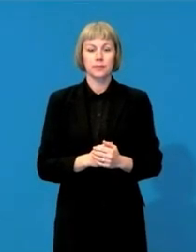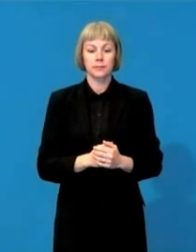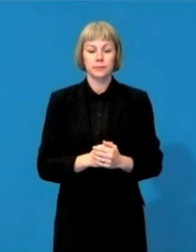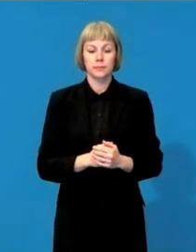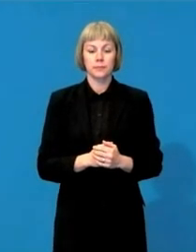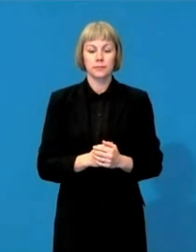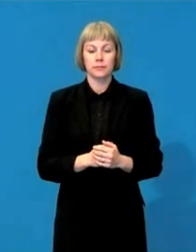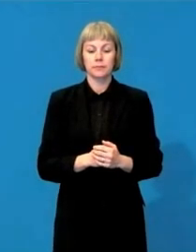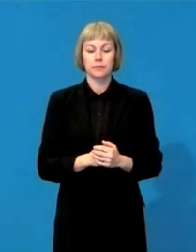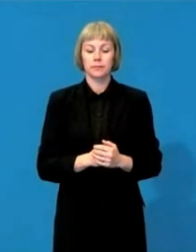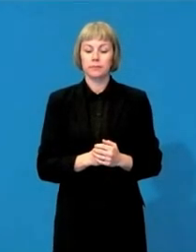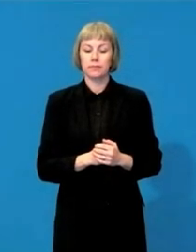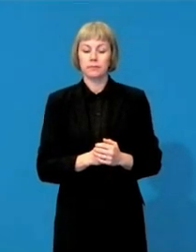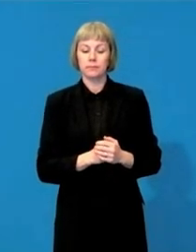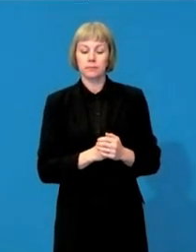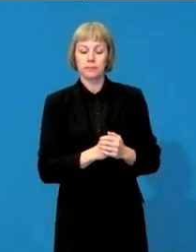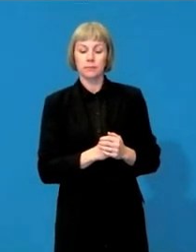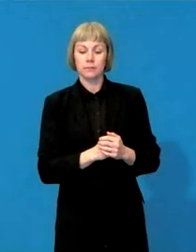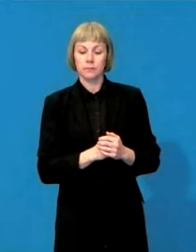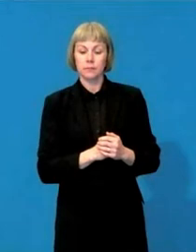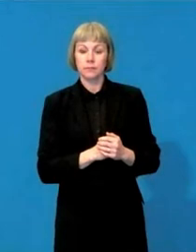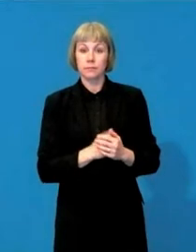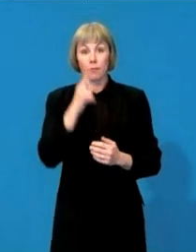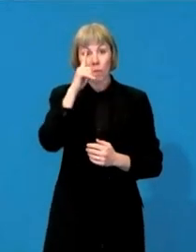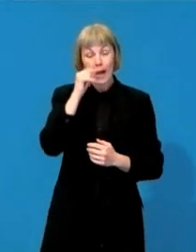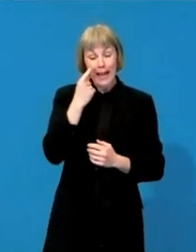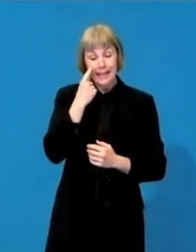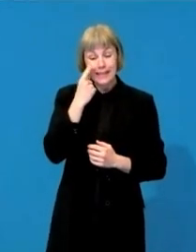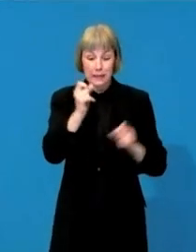Is that appearing for you on your screen? Yes.